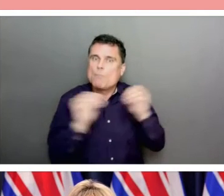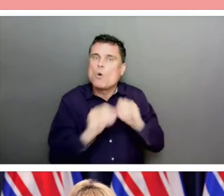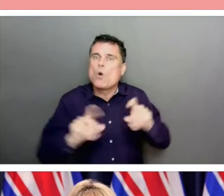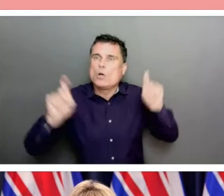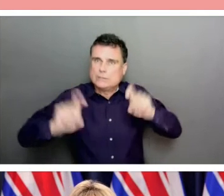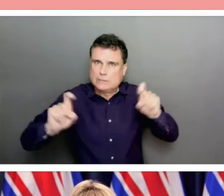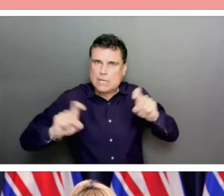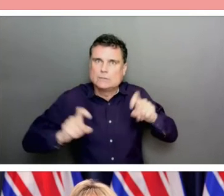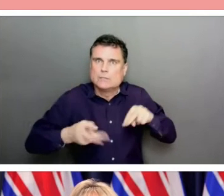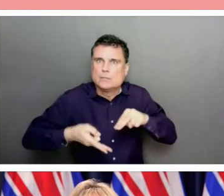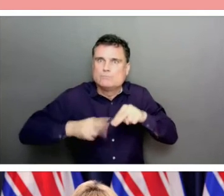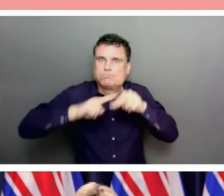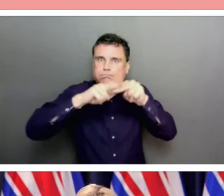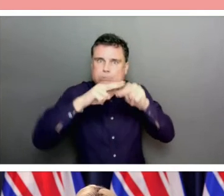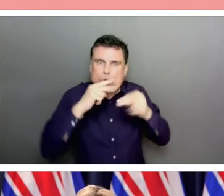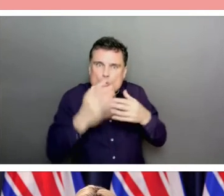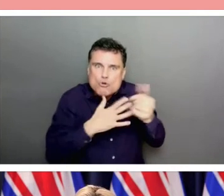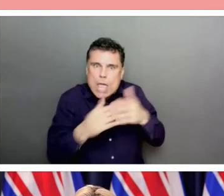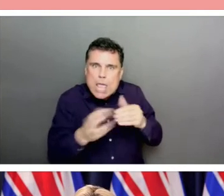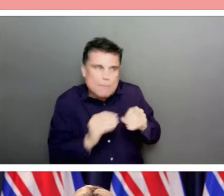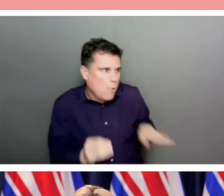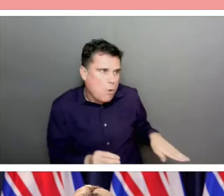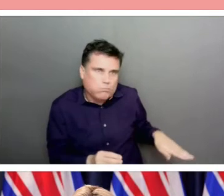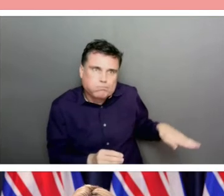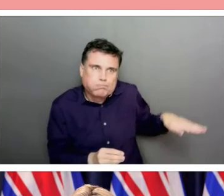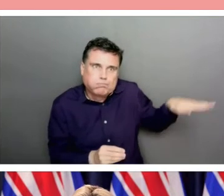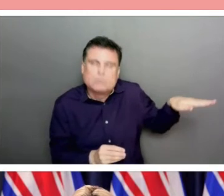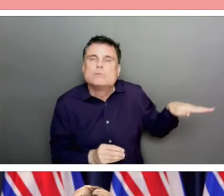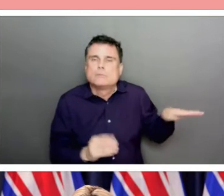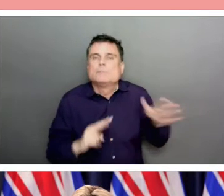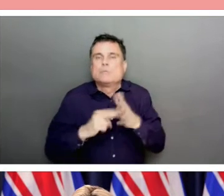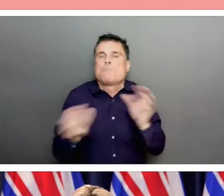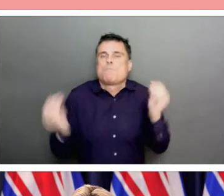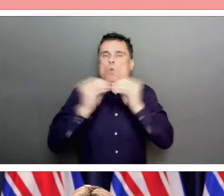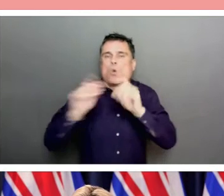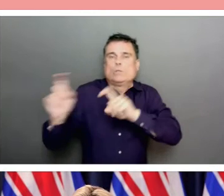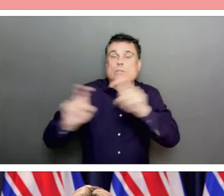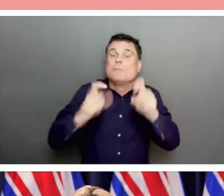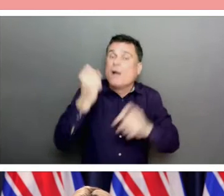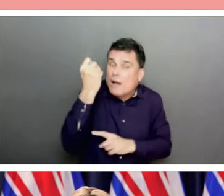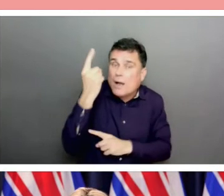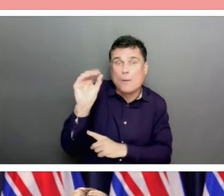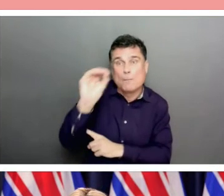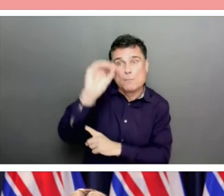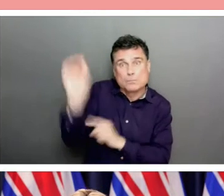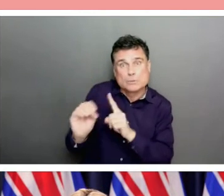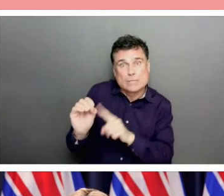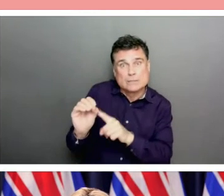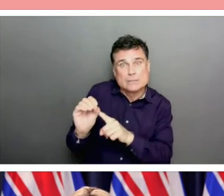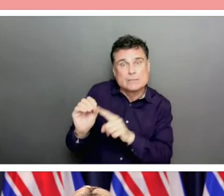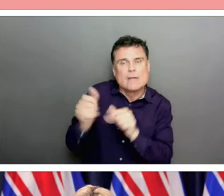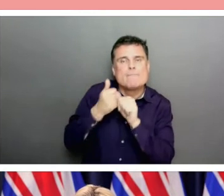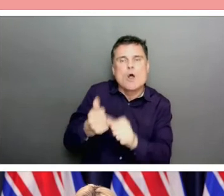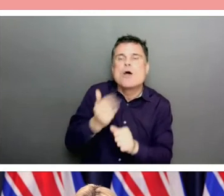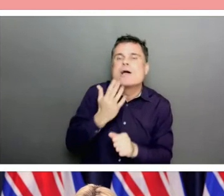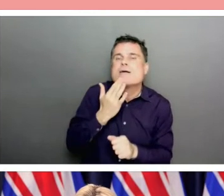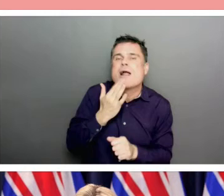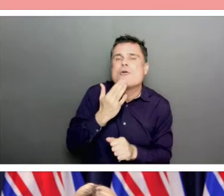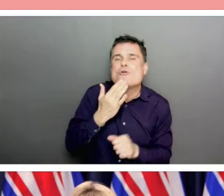case rates remained very low. But as case rates in the community increased, we saw increases in those age groups as well.